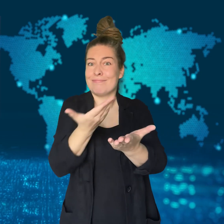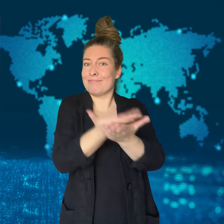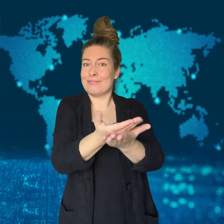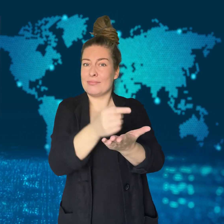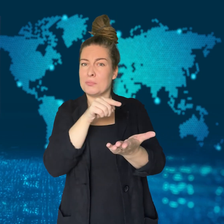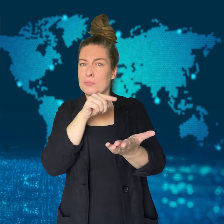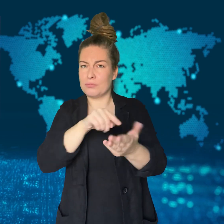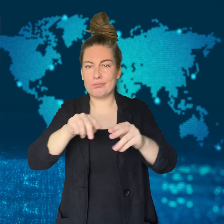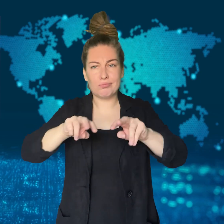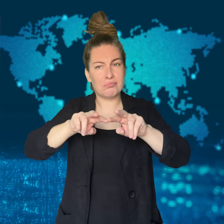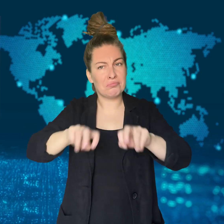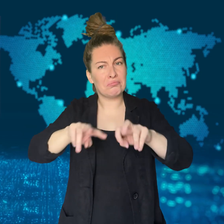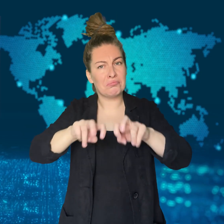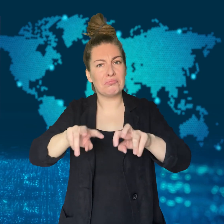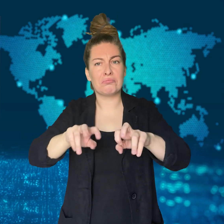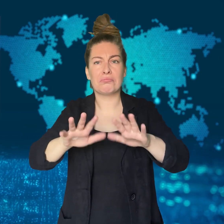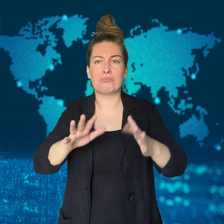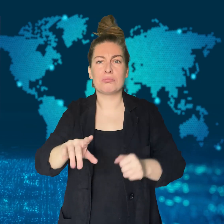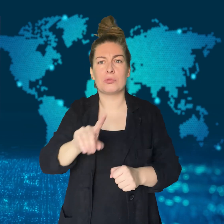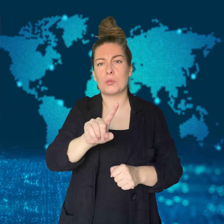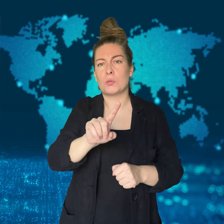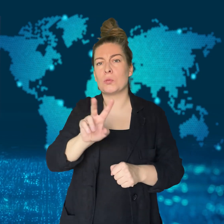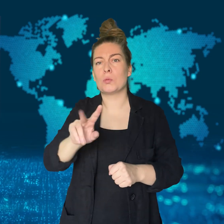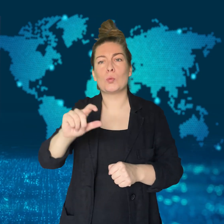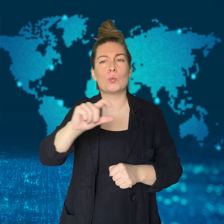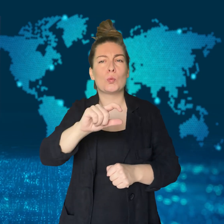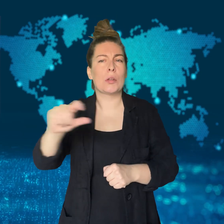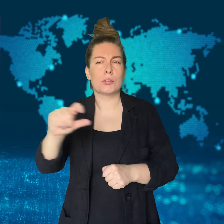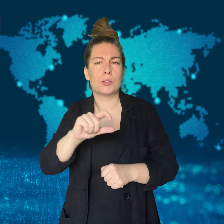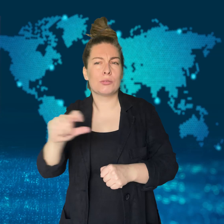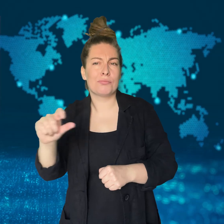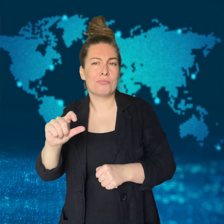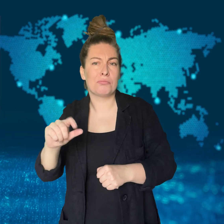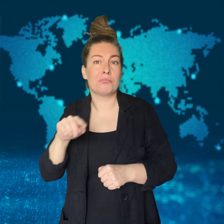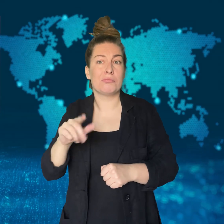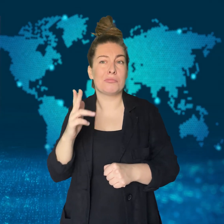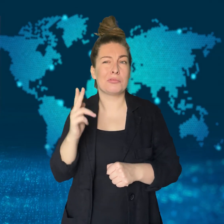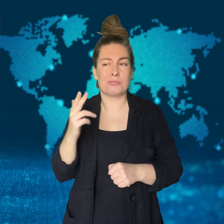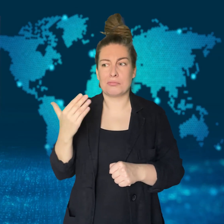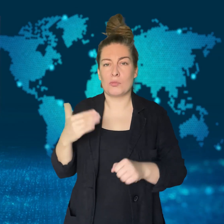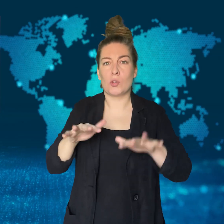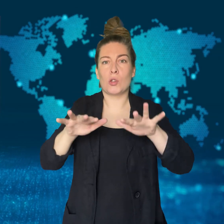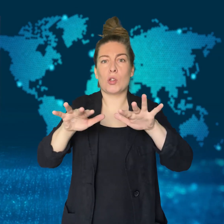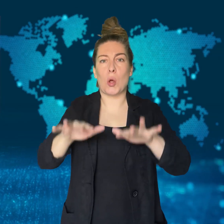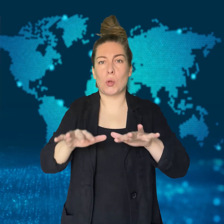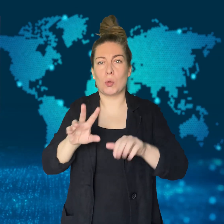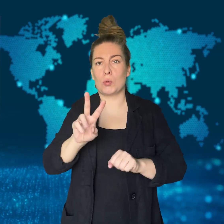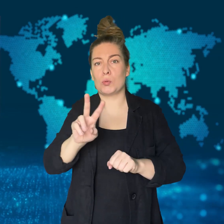BHP is being accused as liable because of